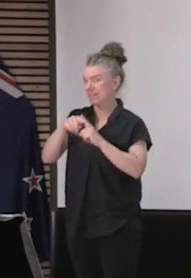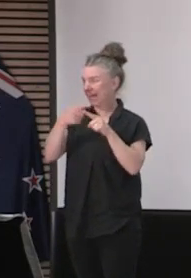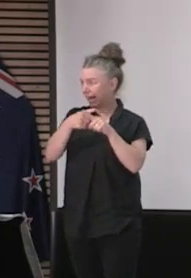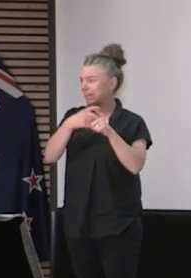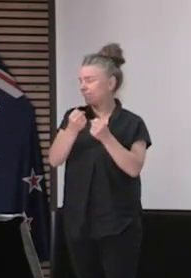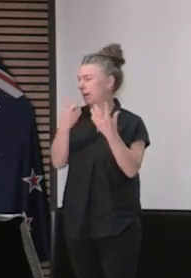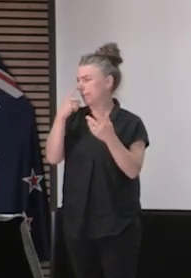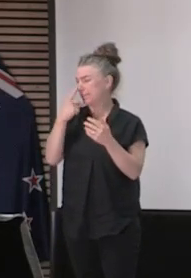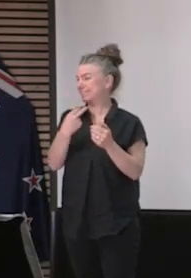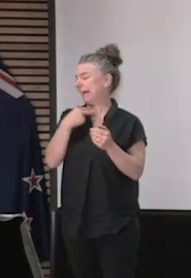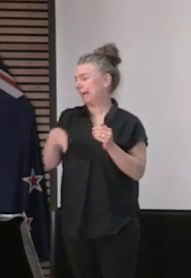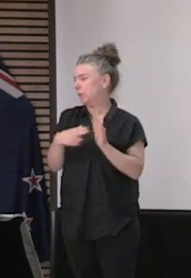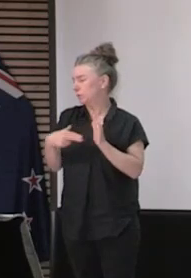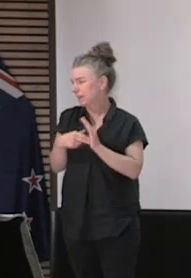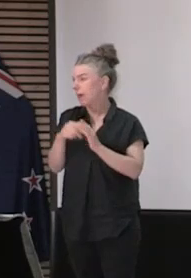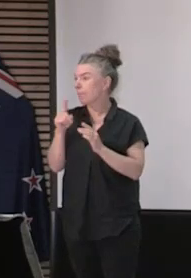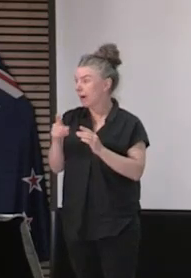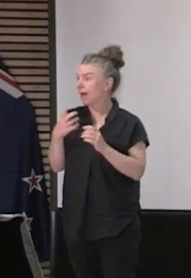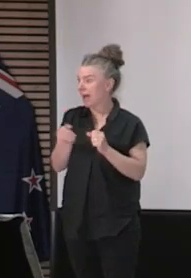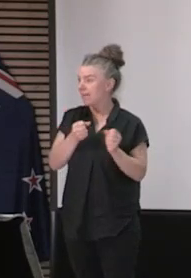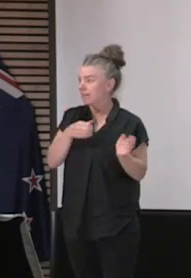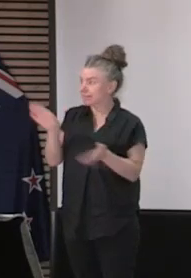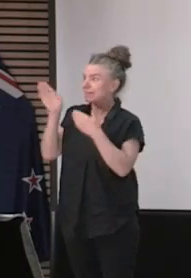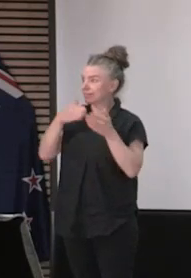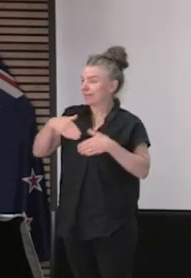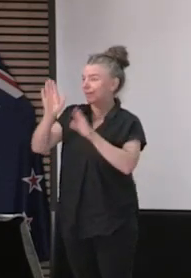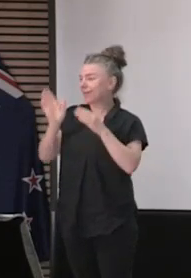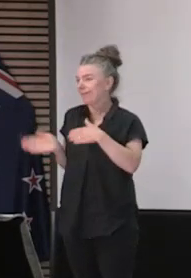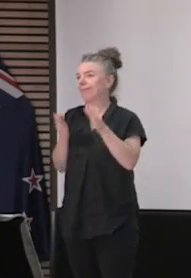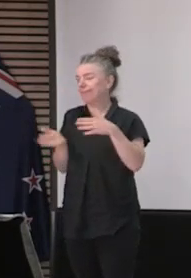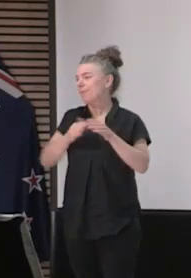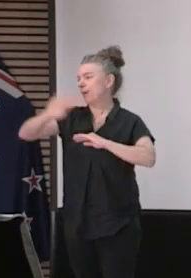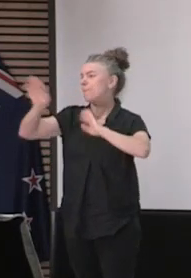But we've had a steady trackof repatriations coming out ofNew Zealand.